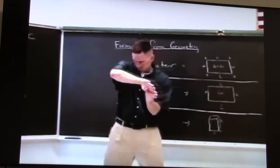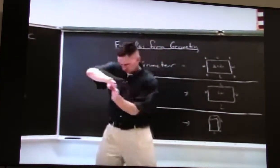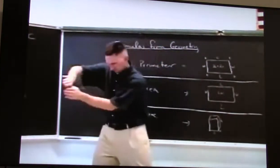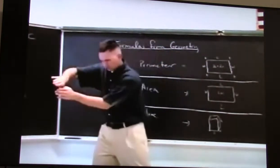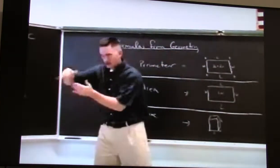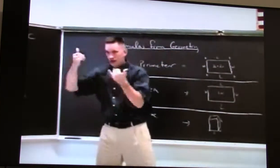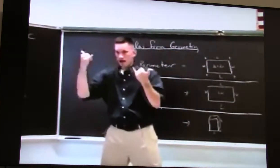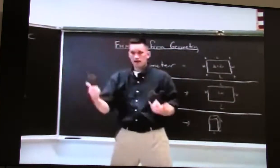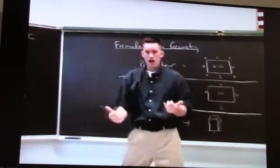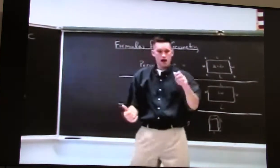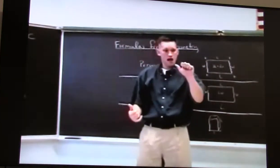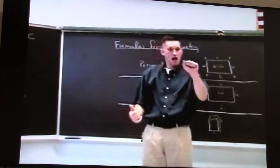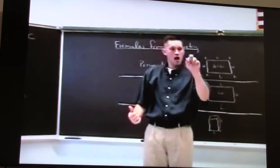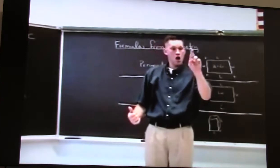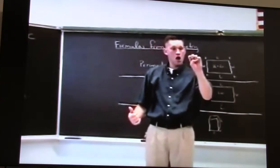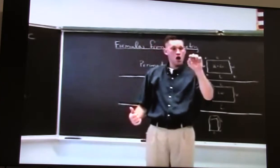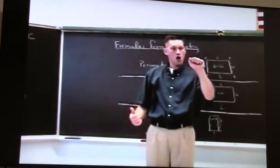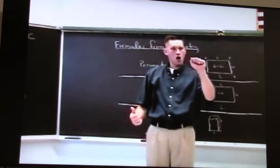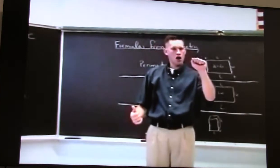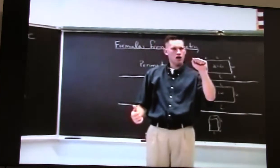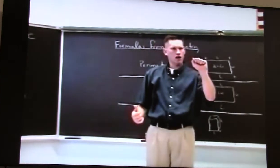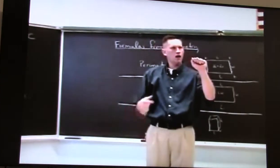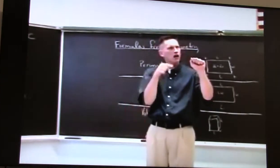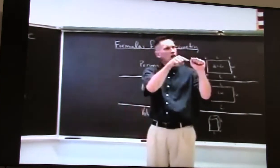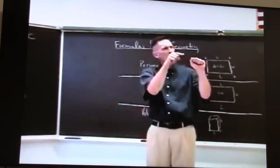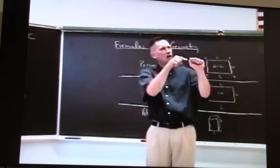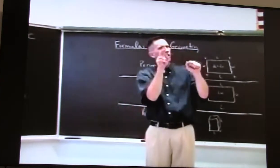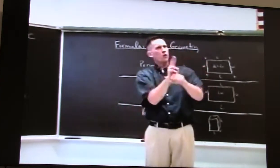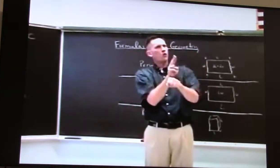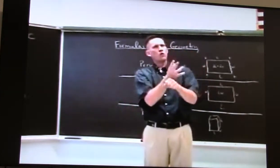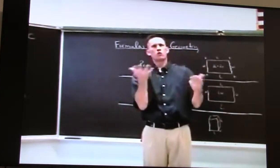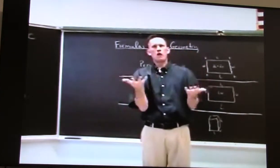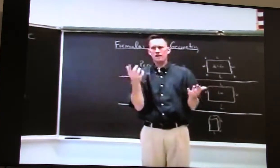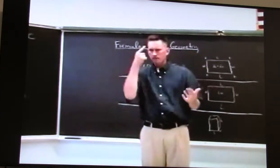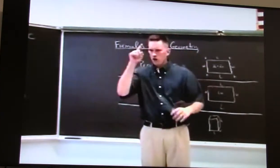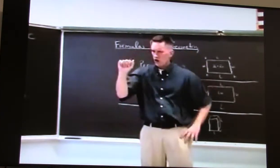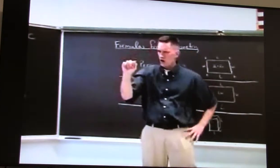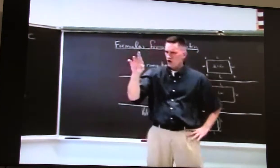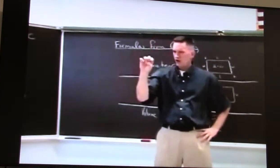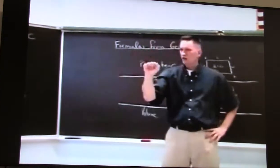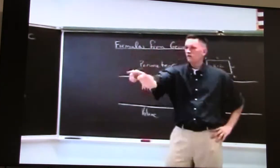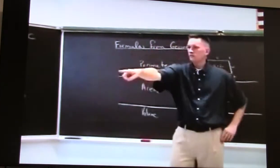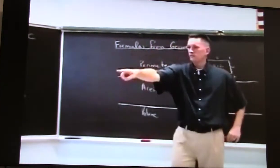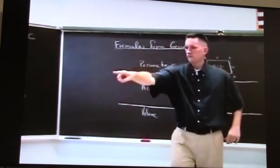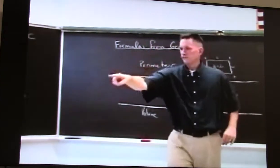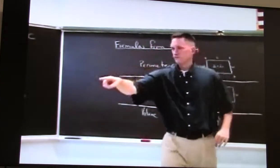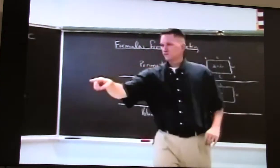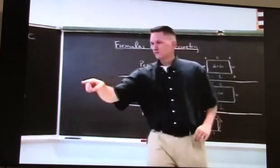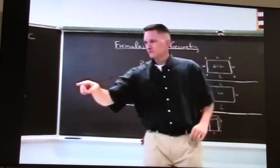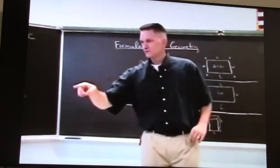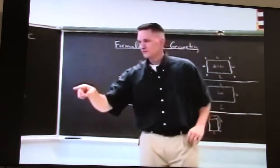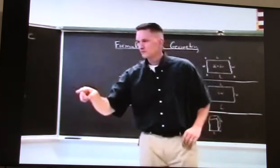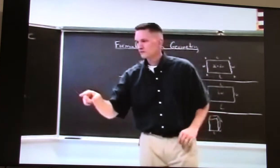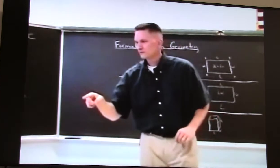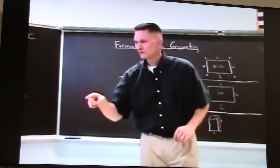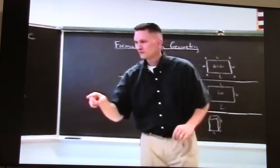need for a fence. Now putting that aside, showing the area.